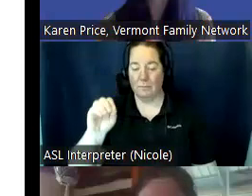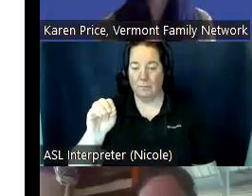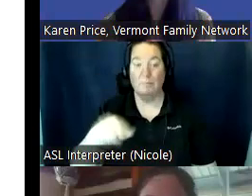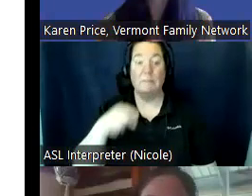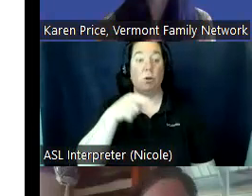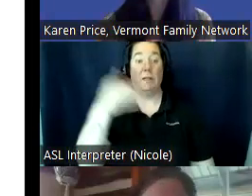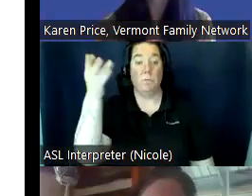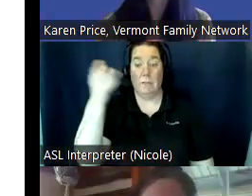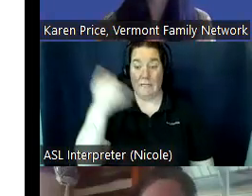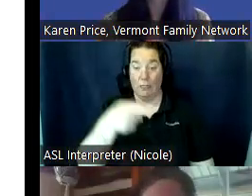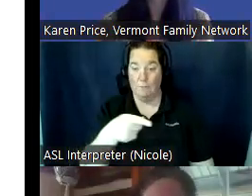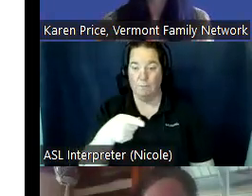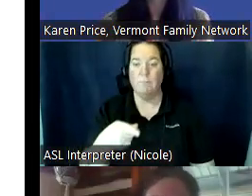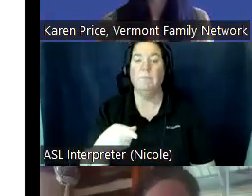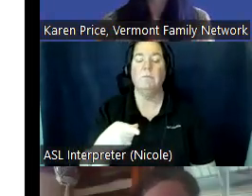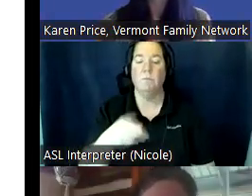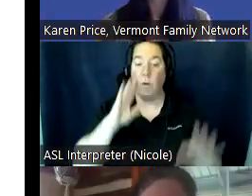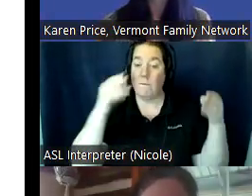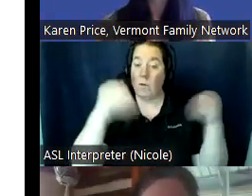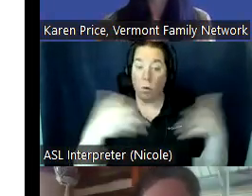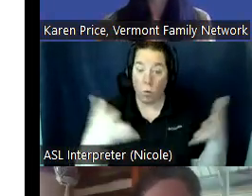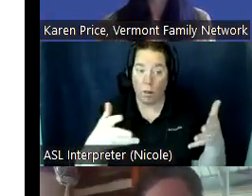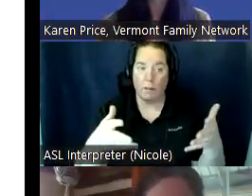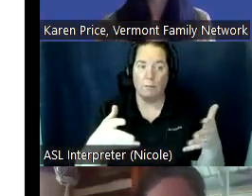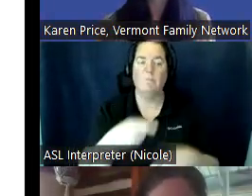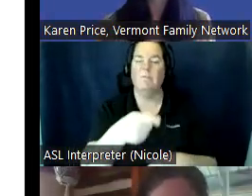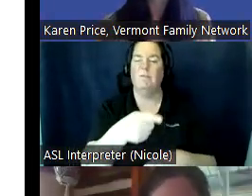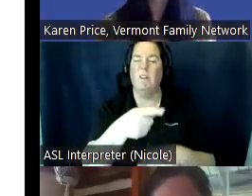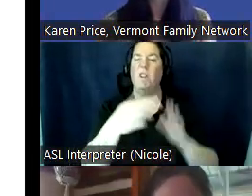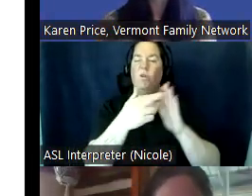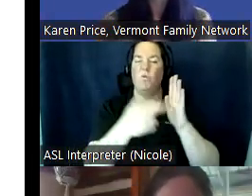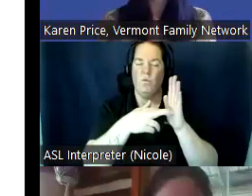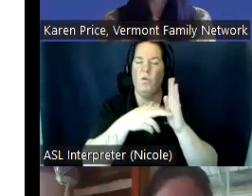we are going to focus on the category of the rule changes that impacts our current practices